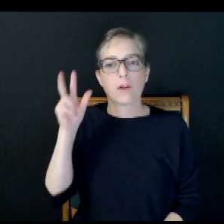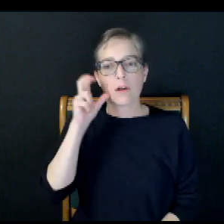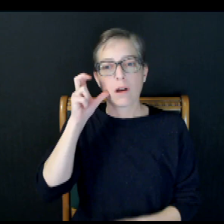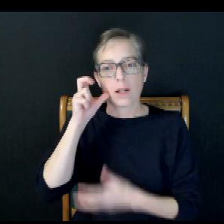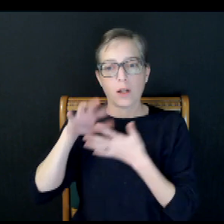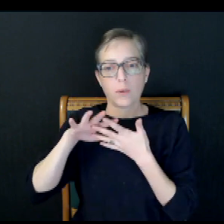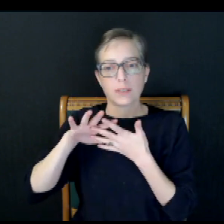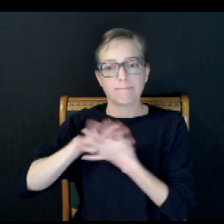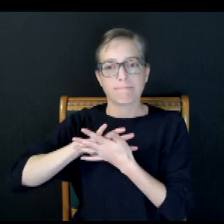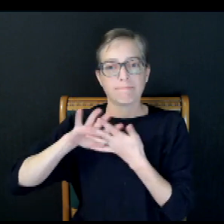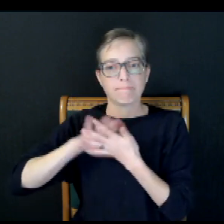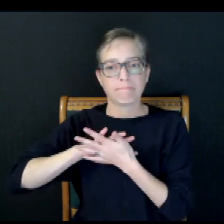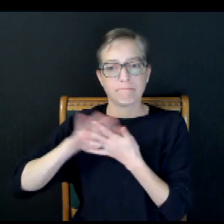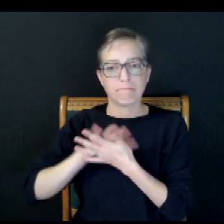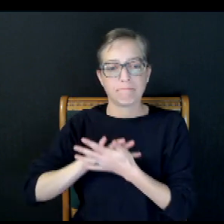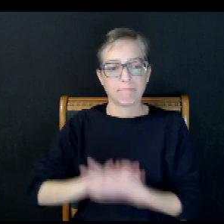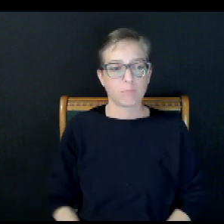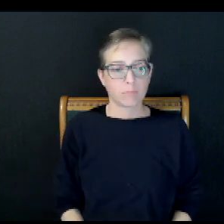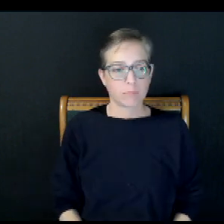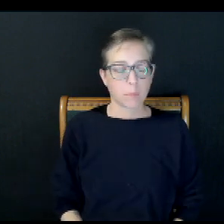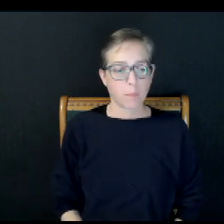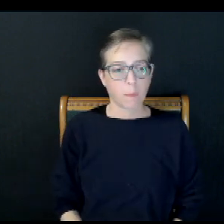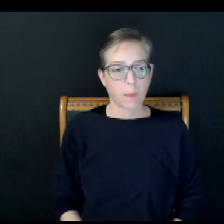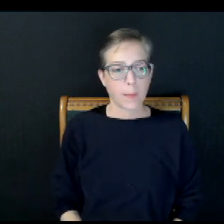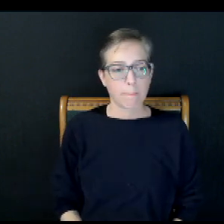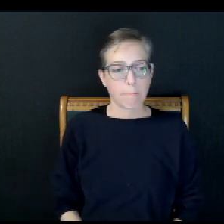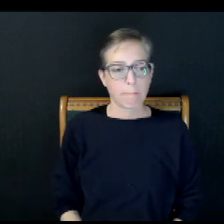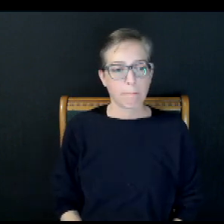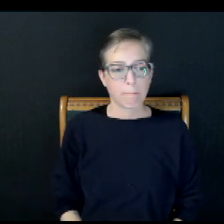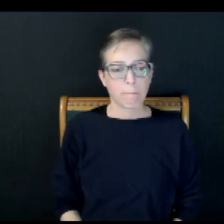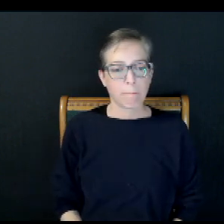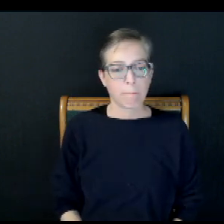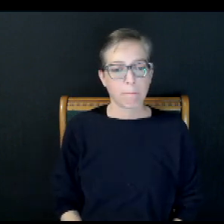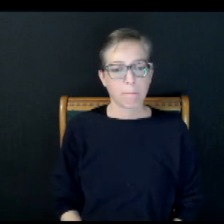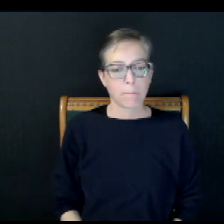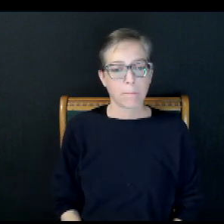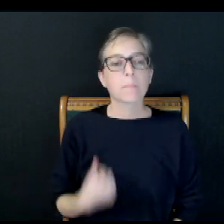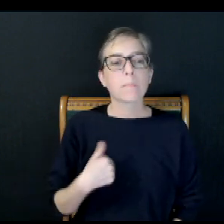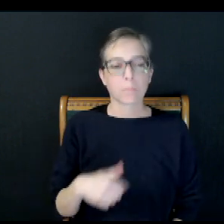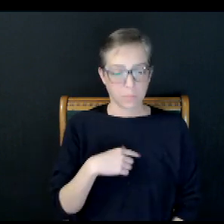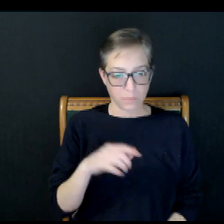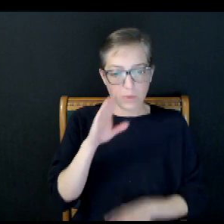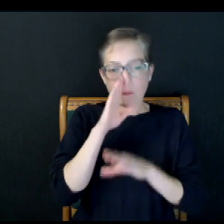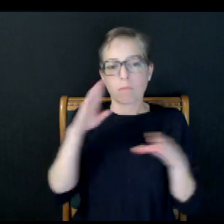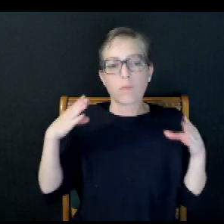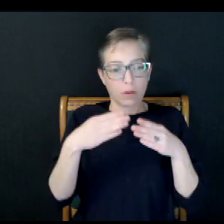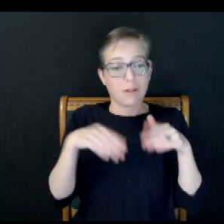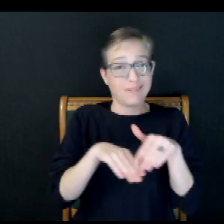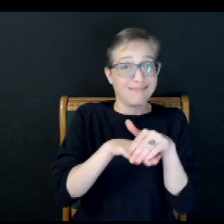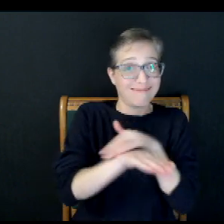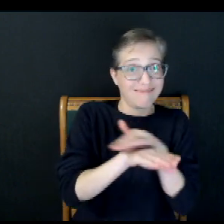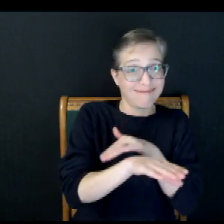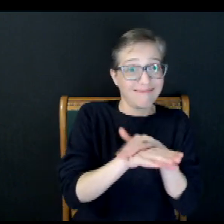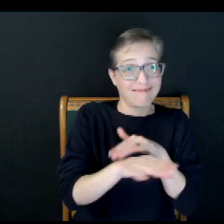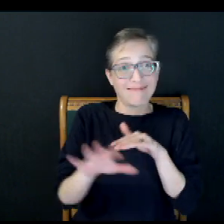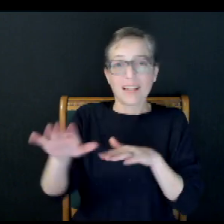you will once again focus on access and challenges by different racial groups